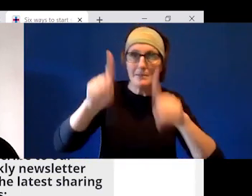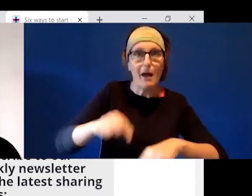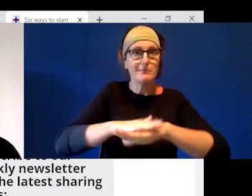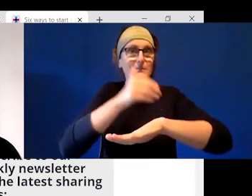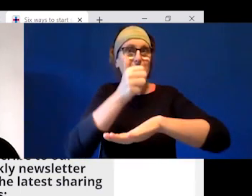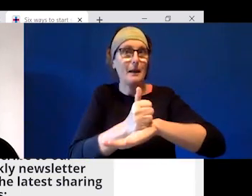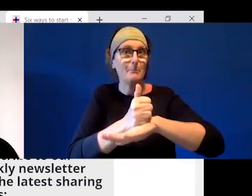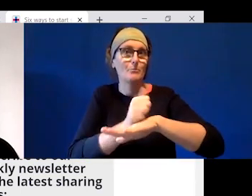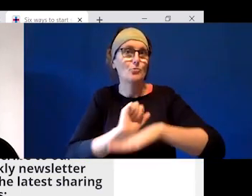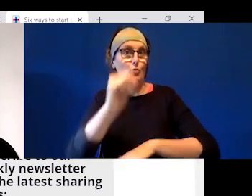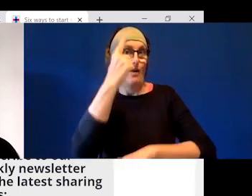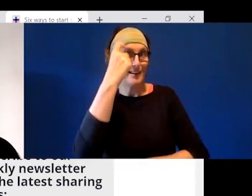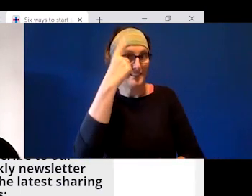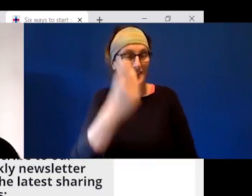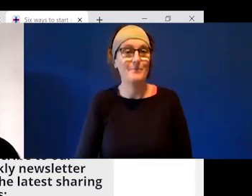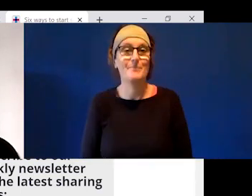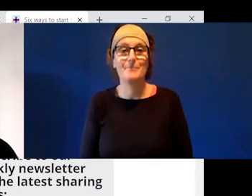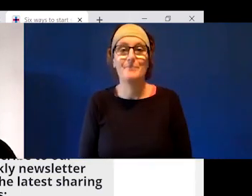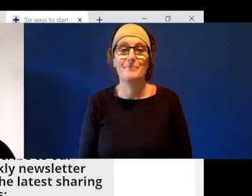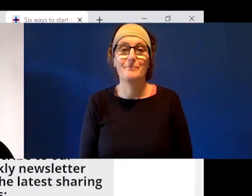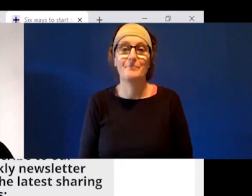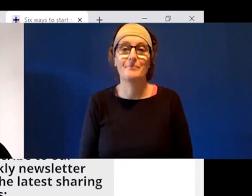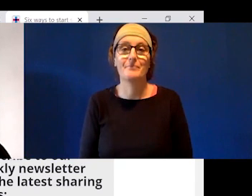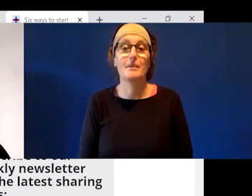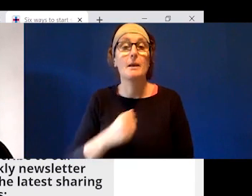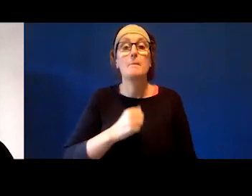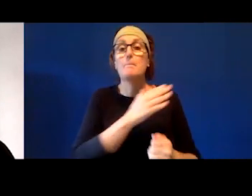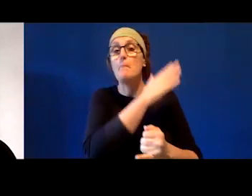So, I think my last PowerPoint slide,